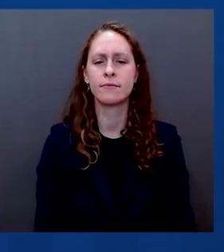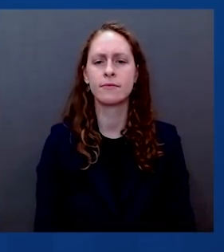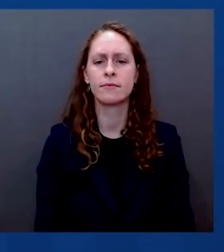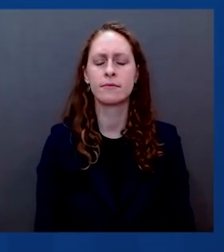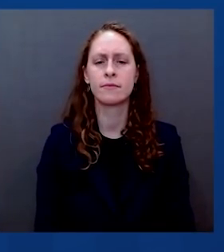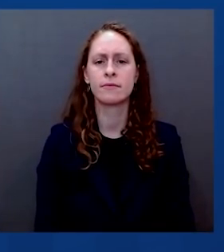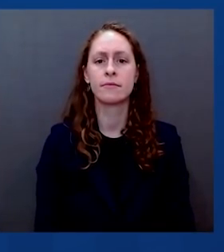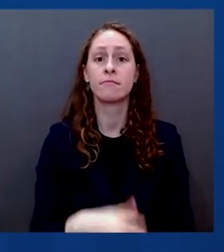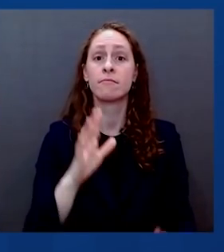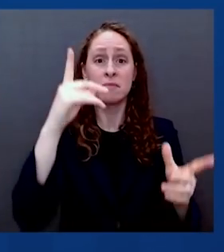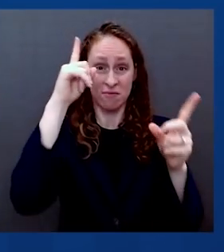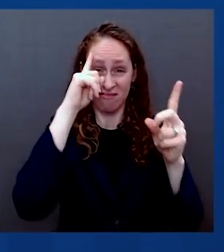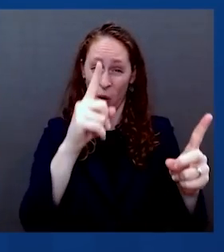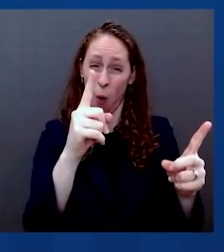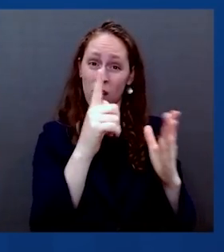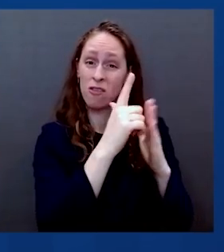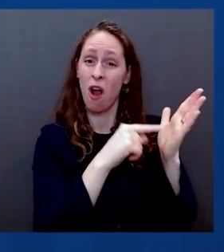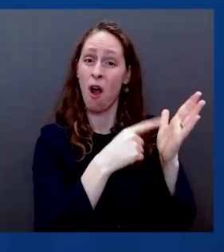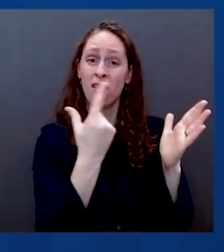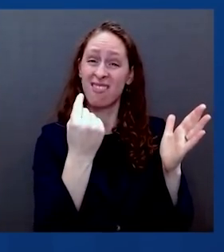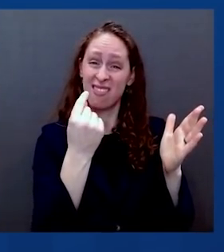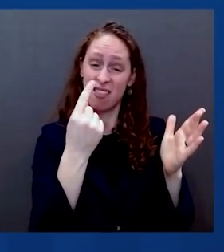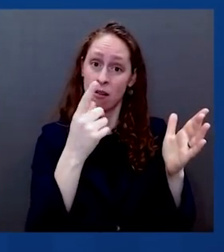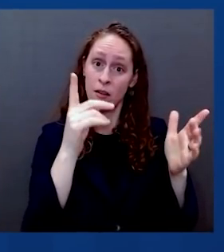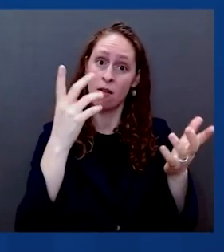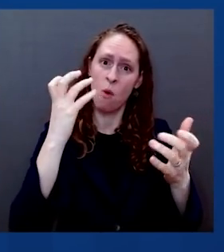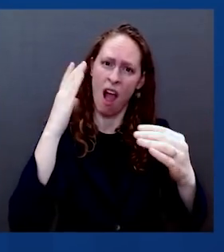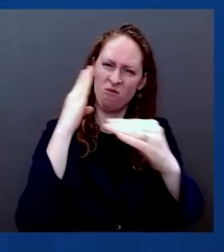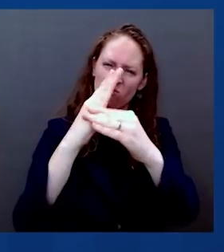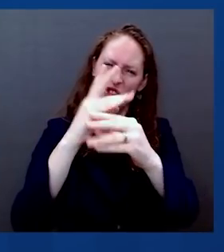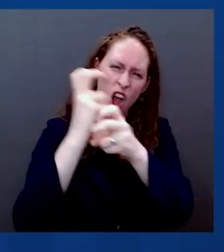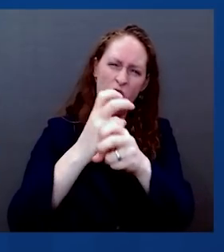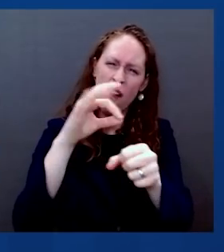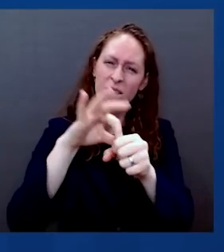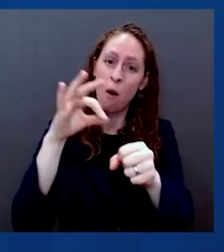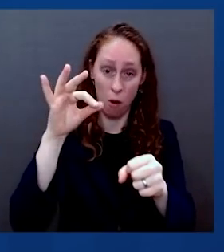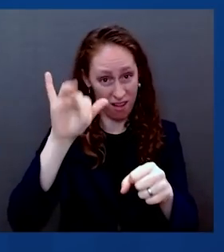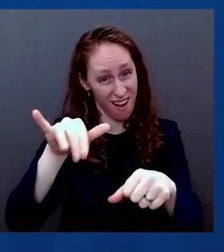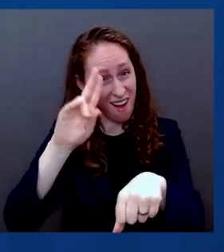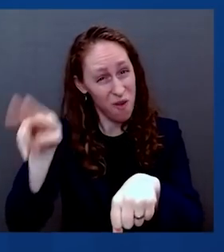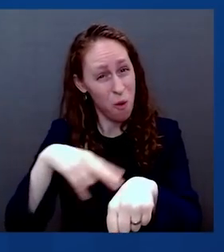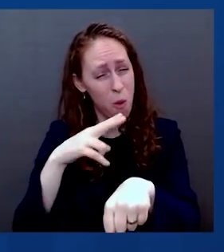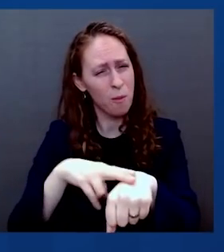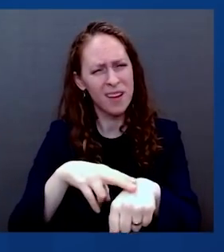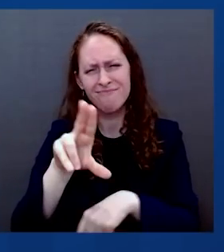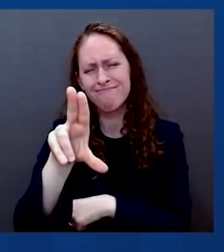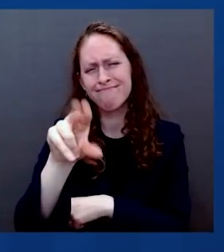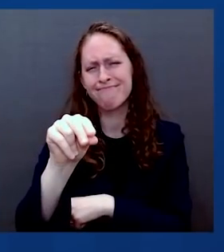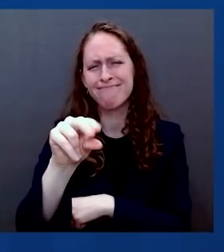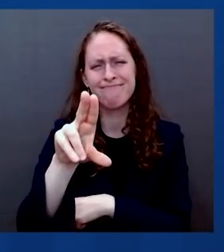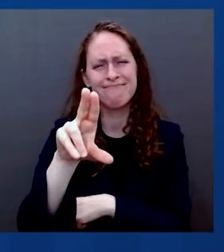We must not be deceived into thinking a law that makes it illegal to help a voter